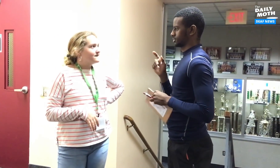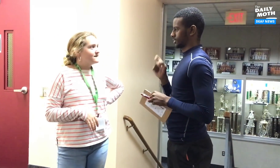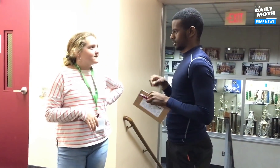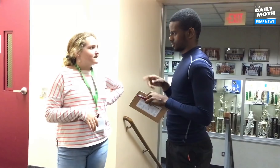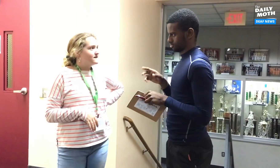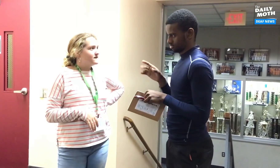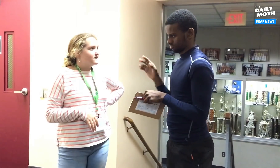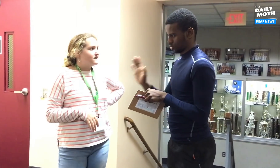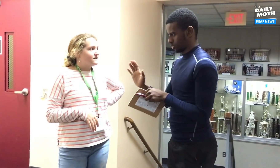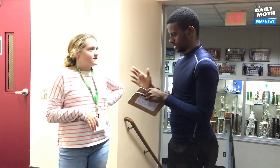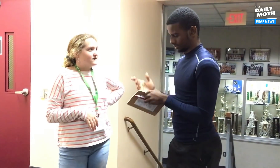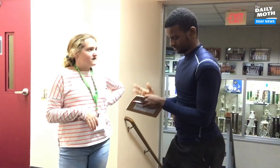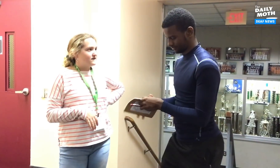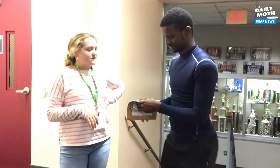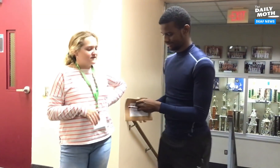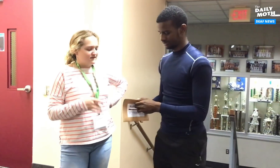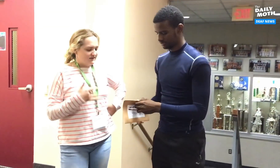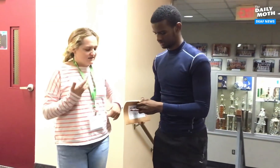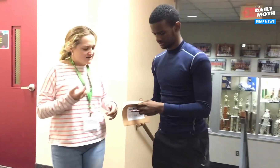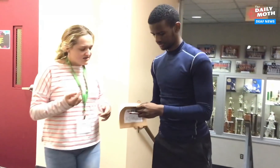I need your, uh, signature.